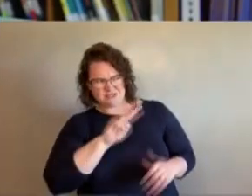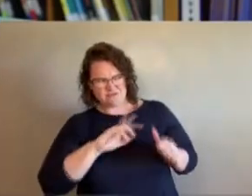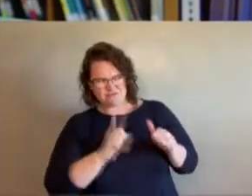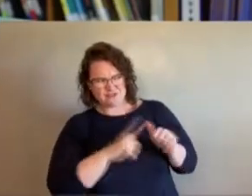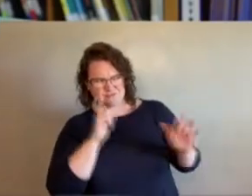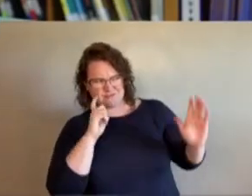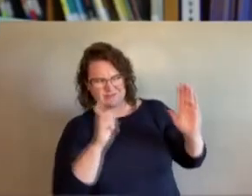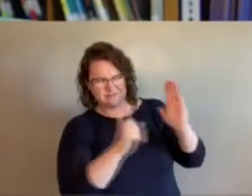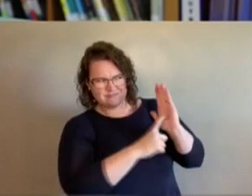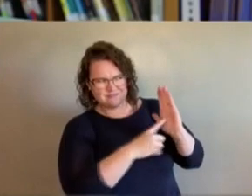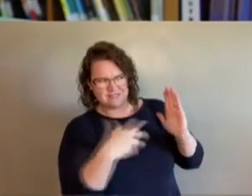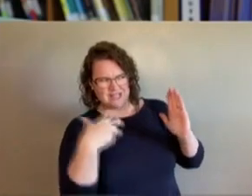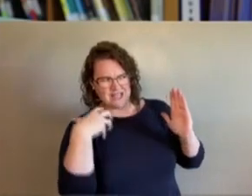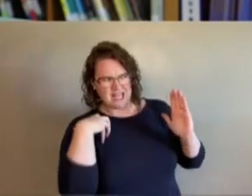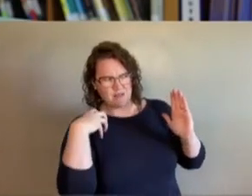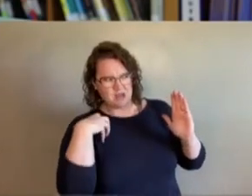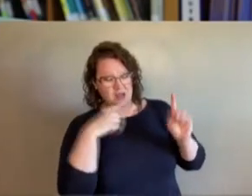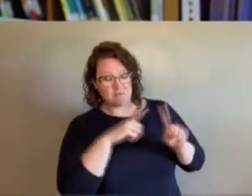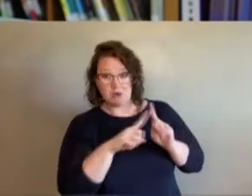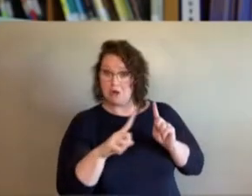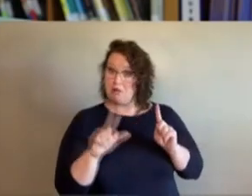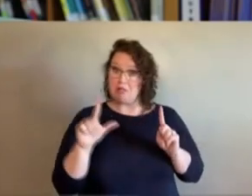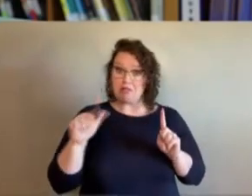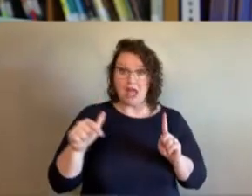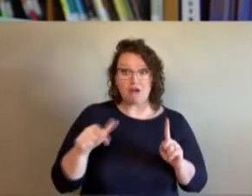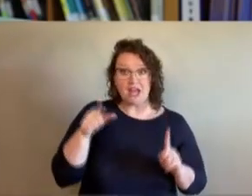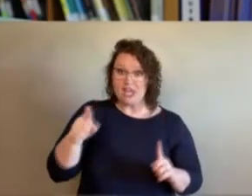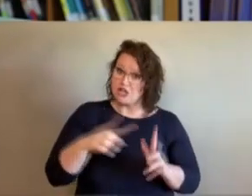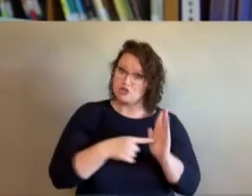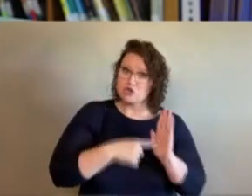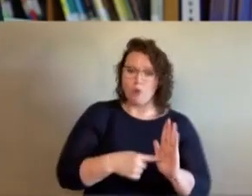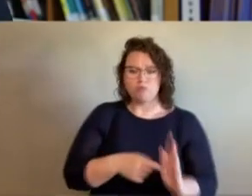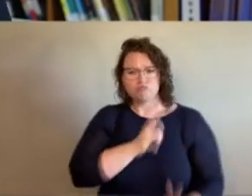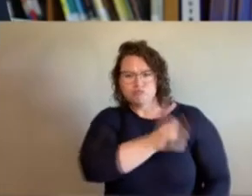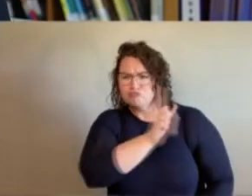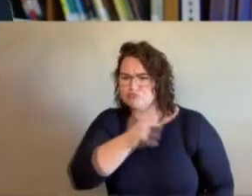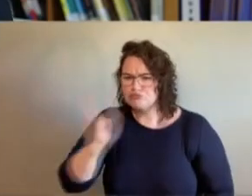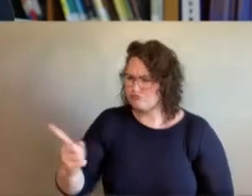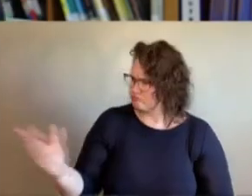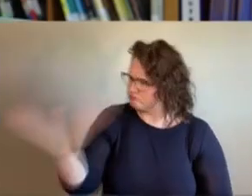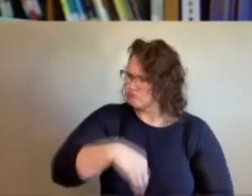friends because he is lonely. The men were quite wary, or